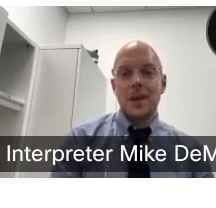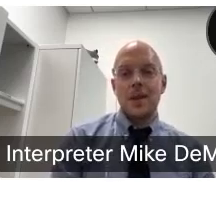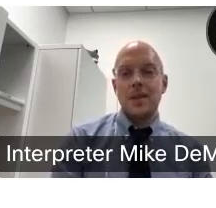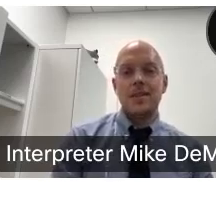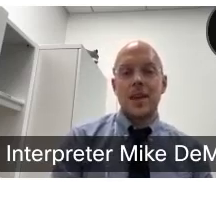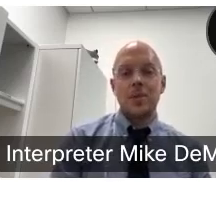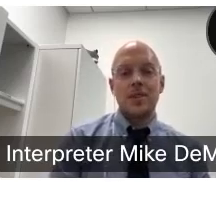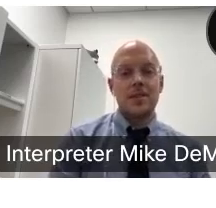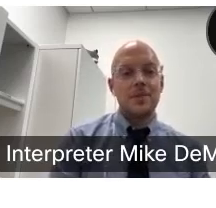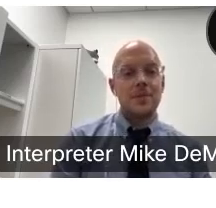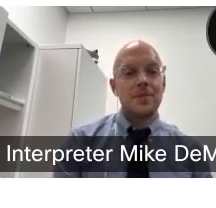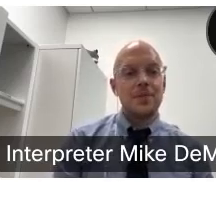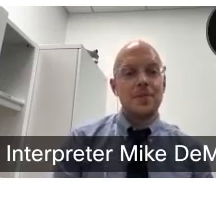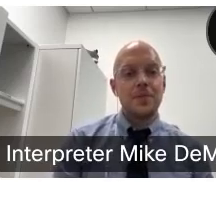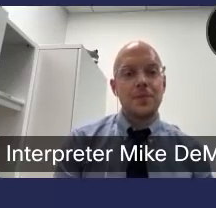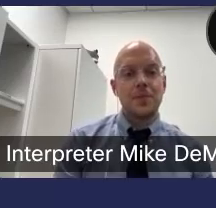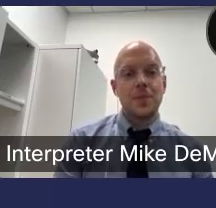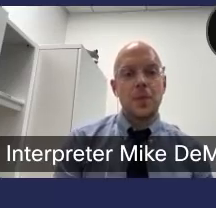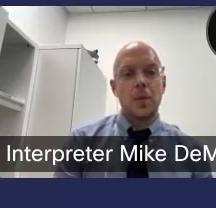Next slide, please.